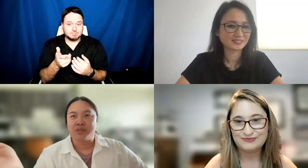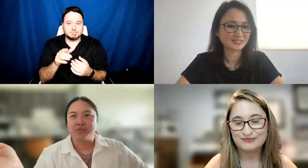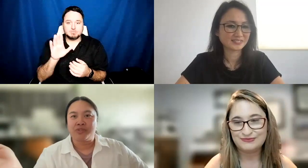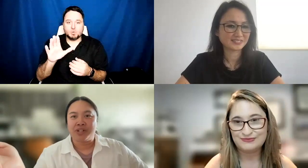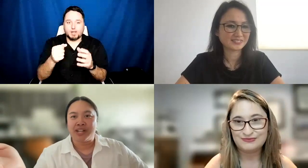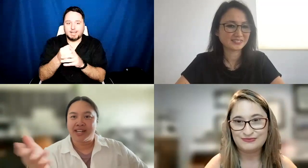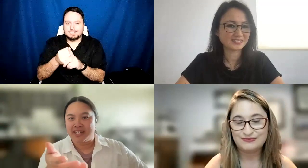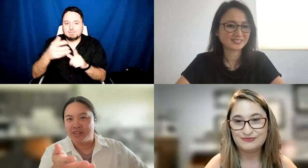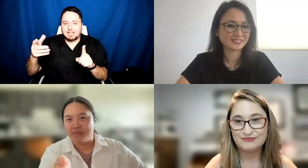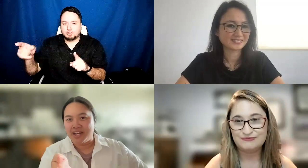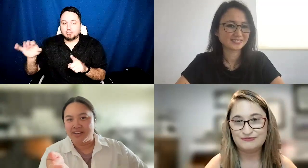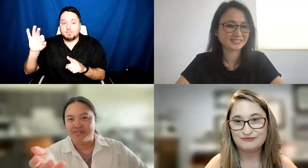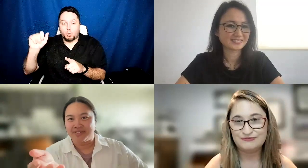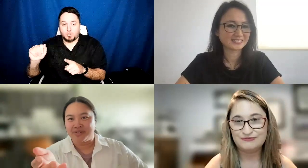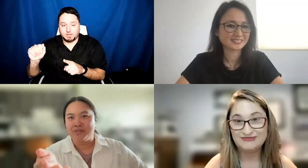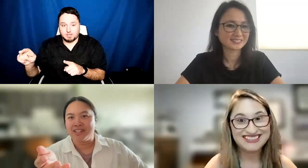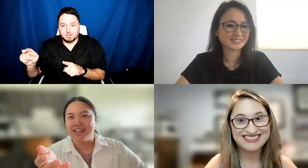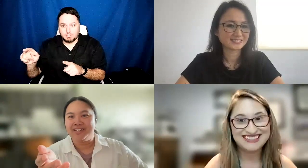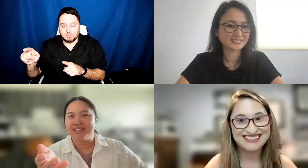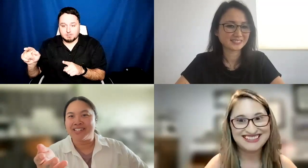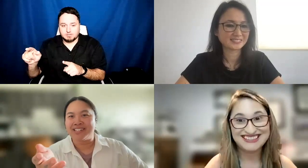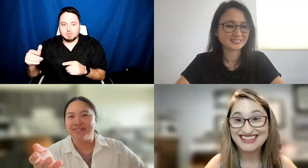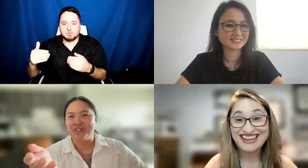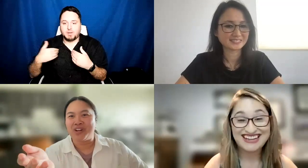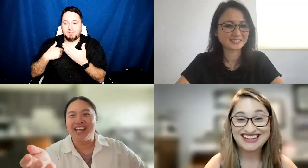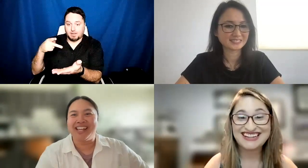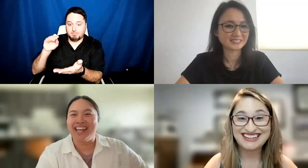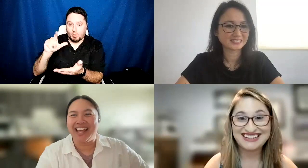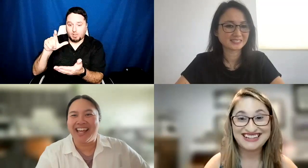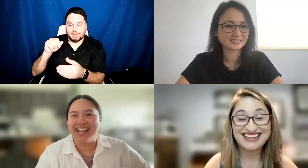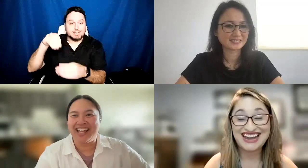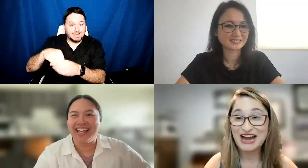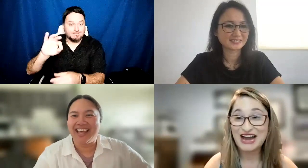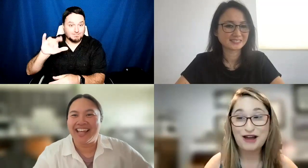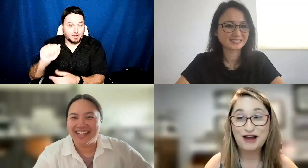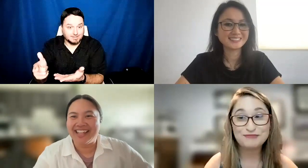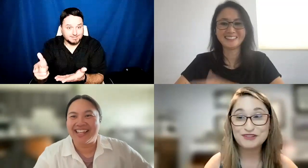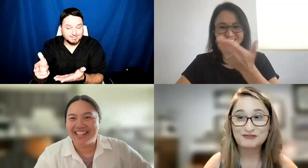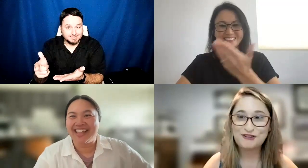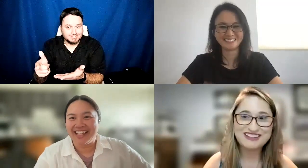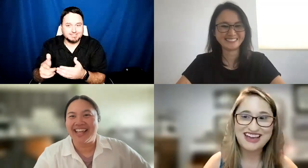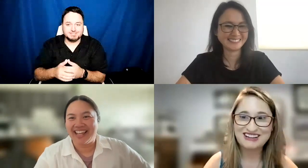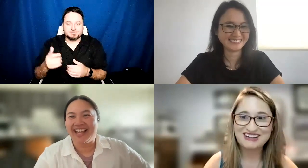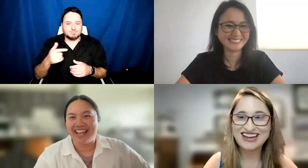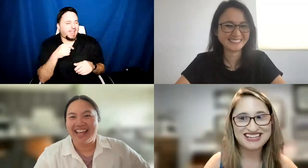into Florida and then we have Paola who is in Florida. Yeah. I'm looking forward to that collection.